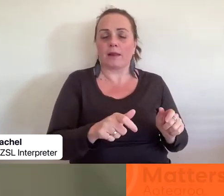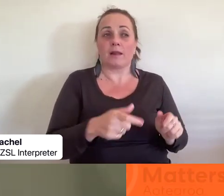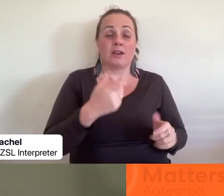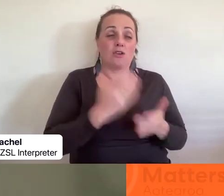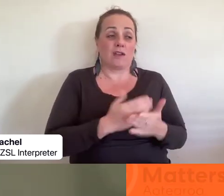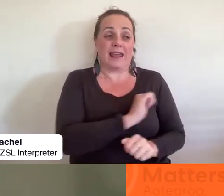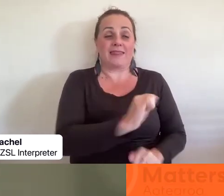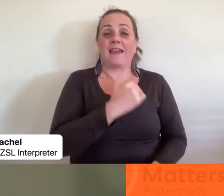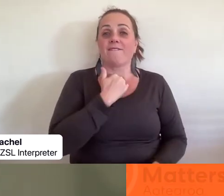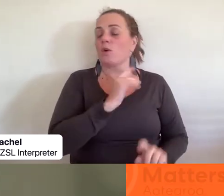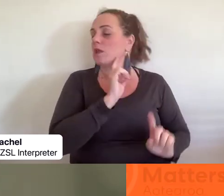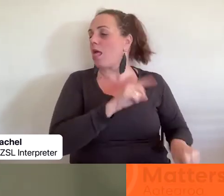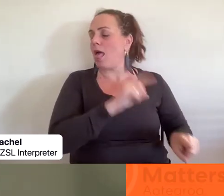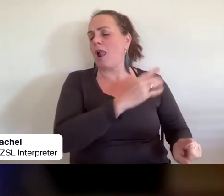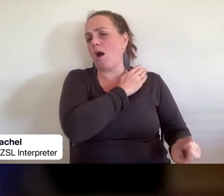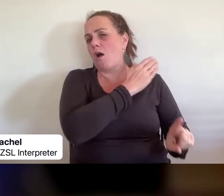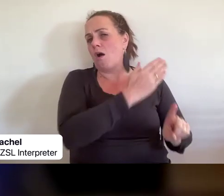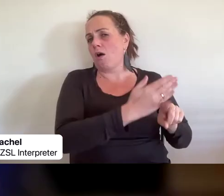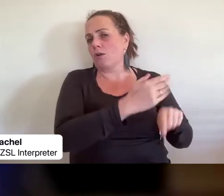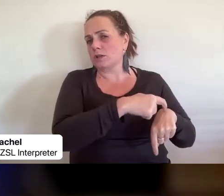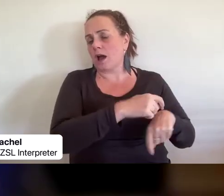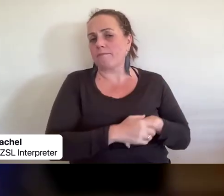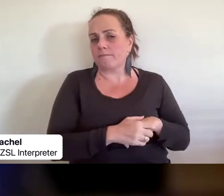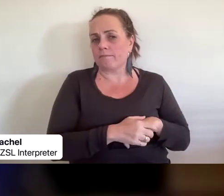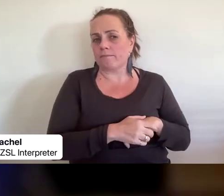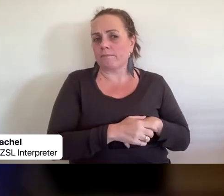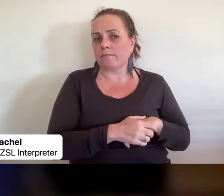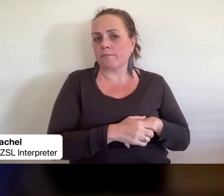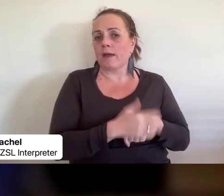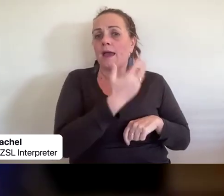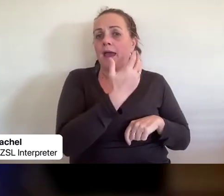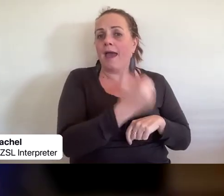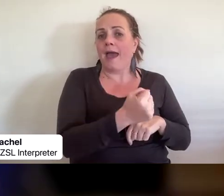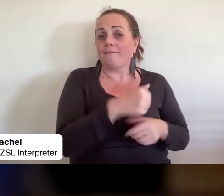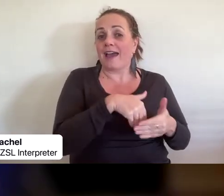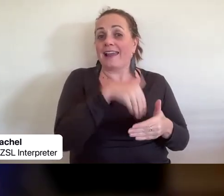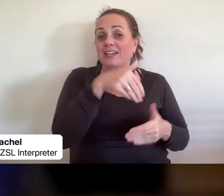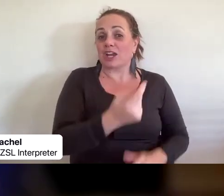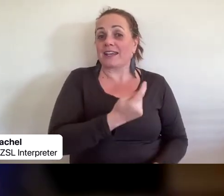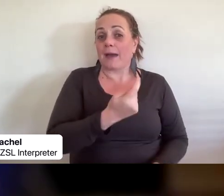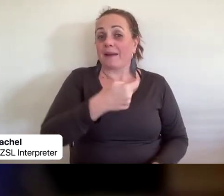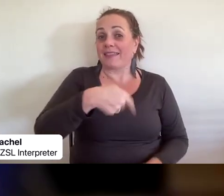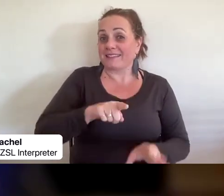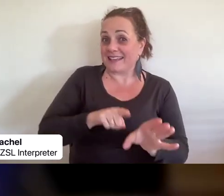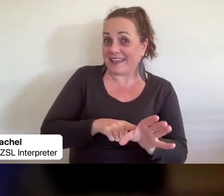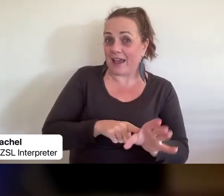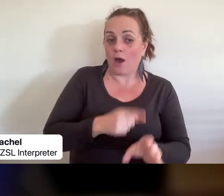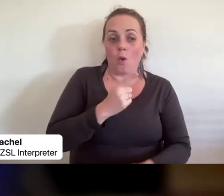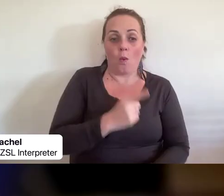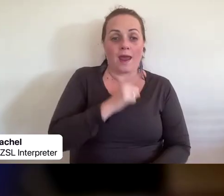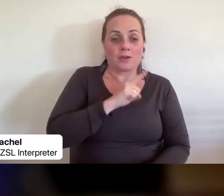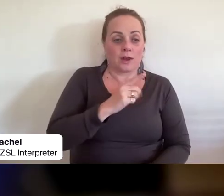And on that I'd say we've got an election coming up this year. 145 days, I think it is,